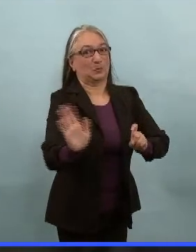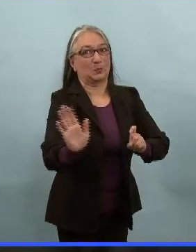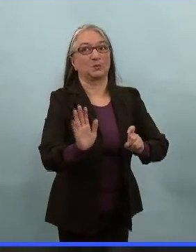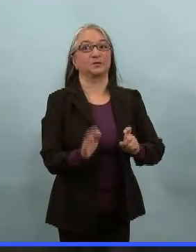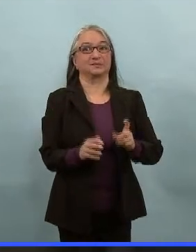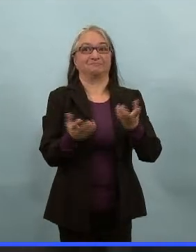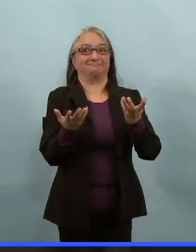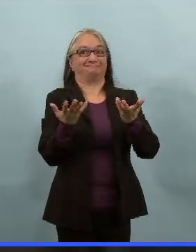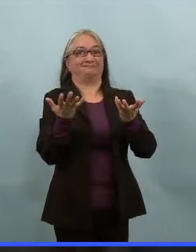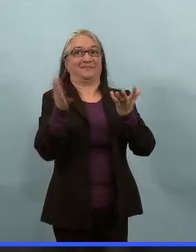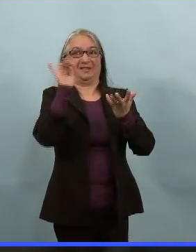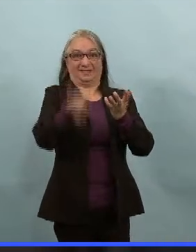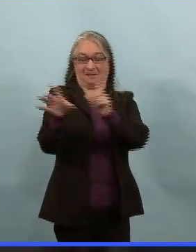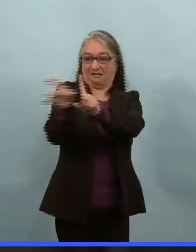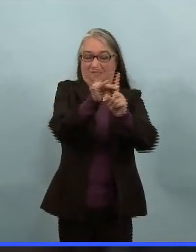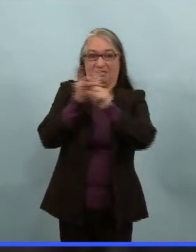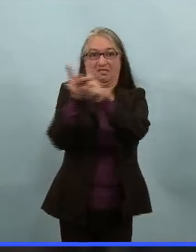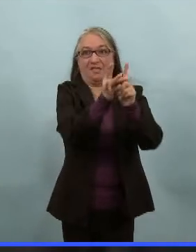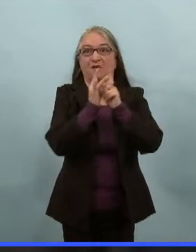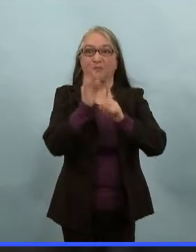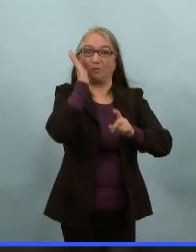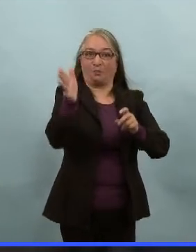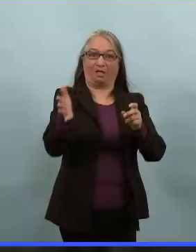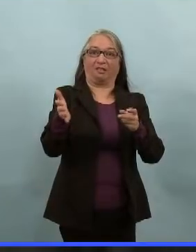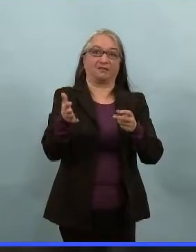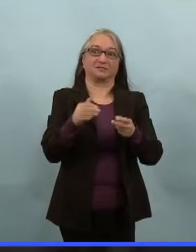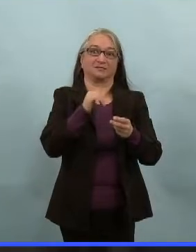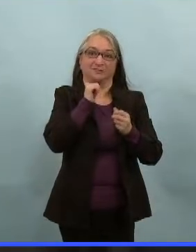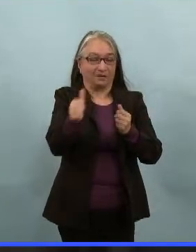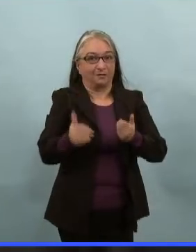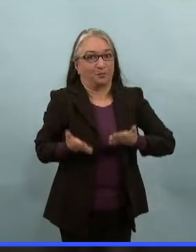that and that's why we don't recommend it and advise it in those situations as well